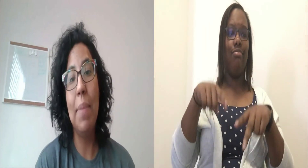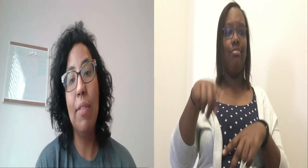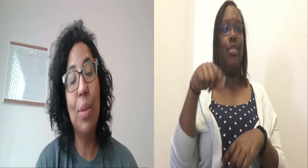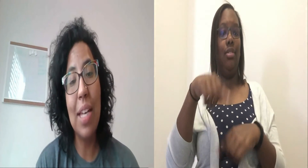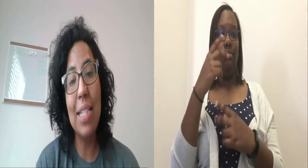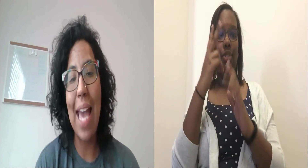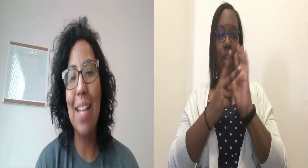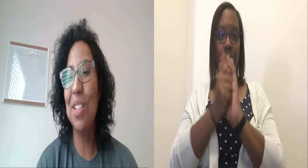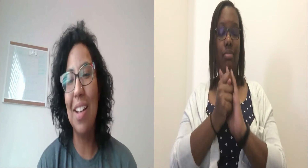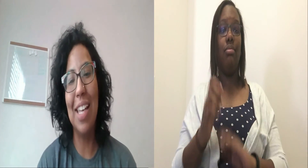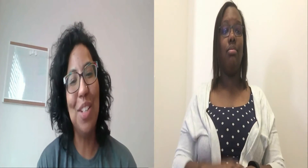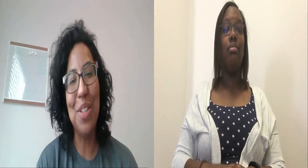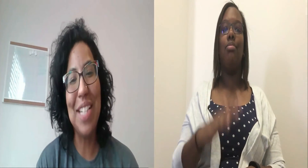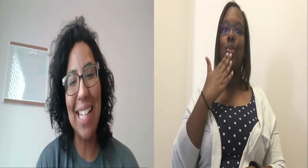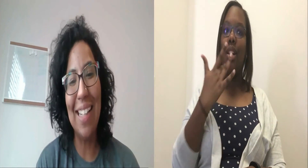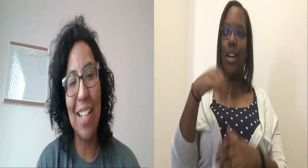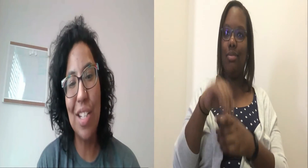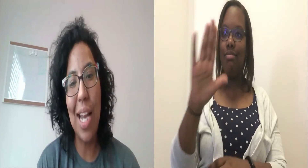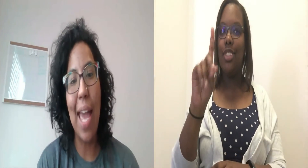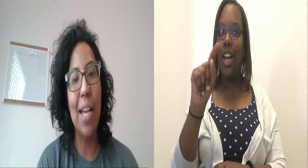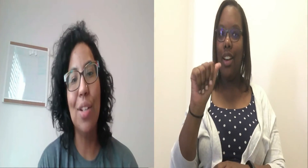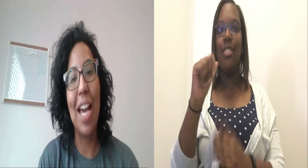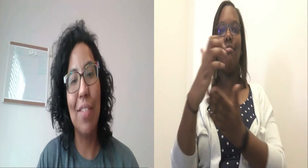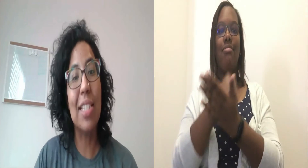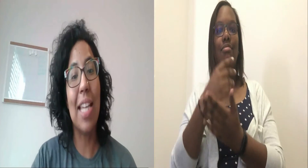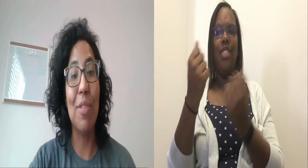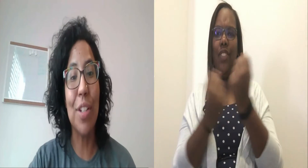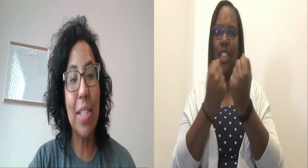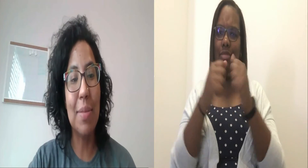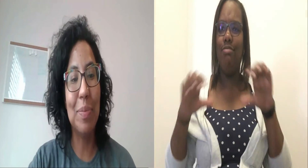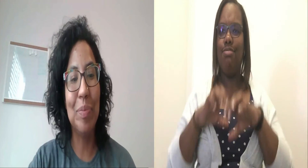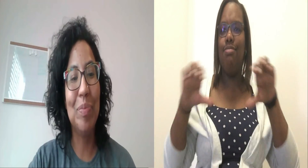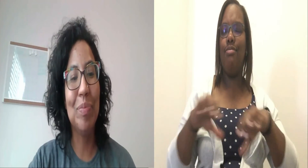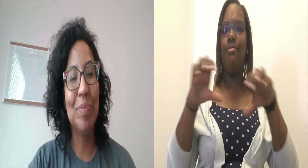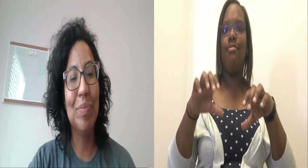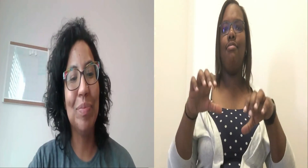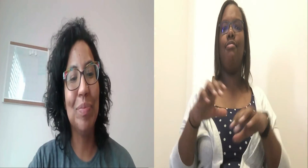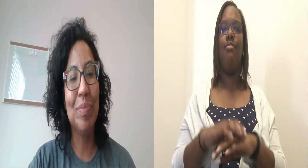may view this and good luck in your data collection and your advocacy efforts